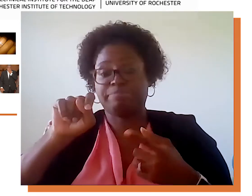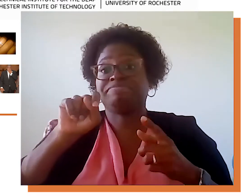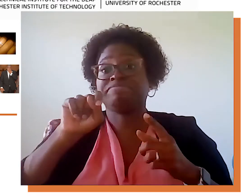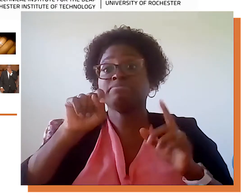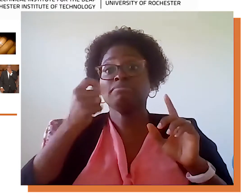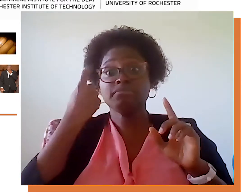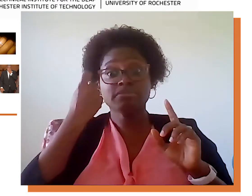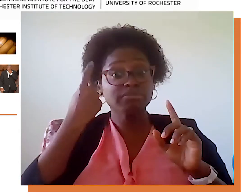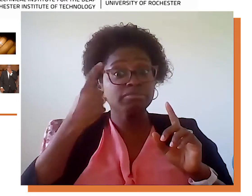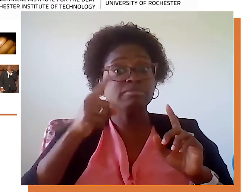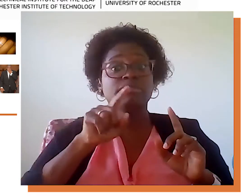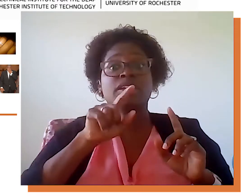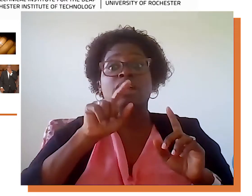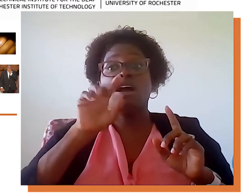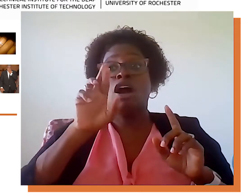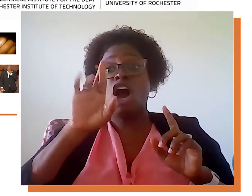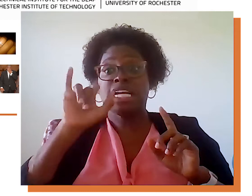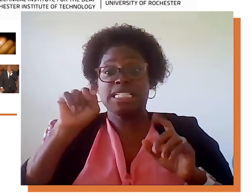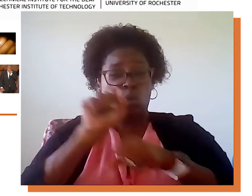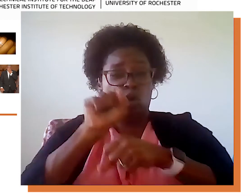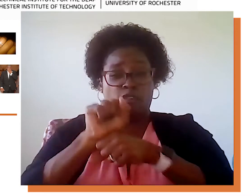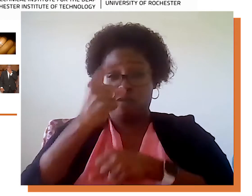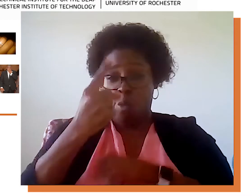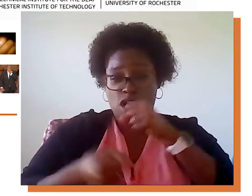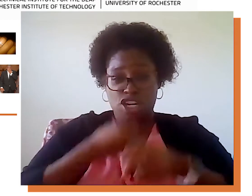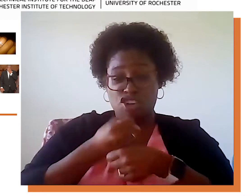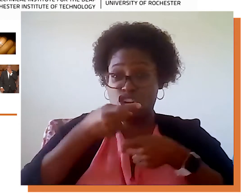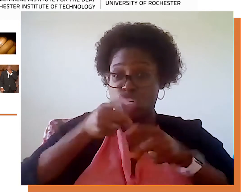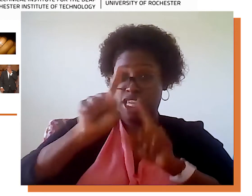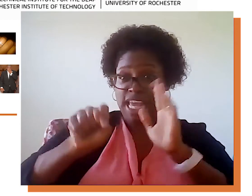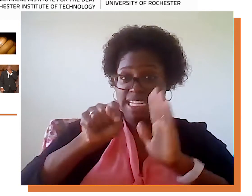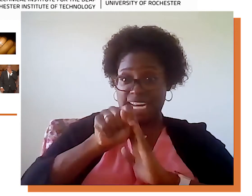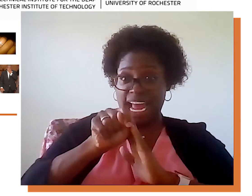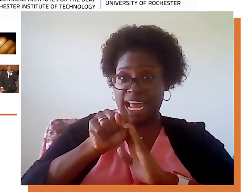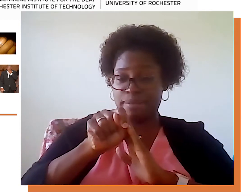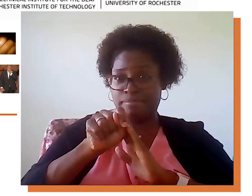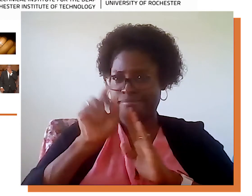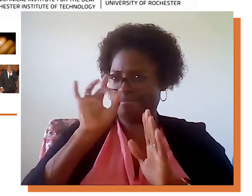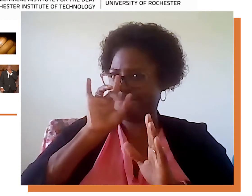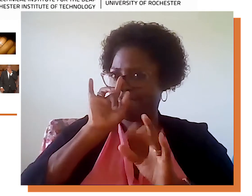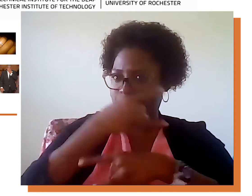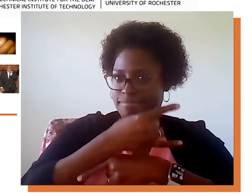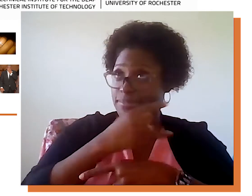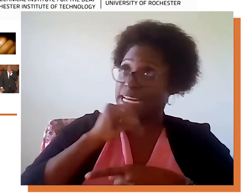as a career and academic counselor at N.T.I.D. So, I was there for one year.